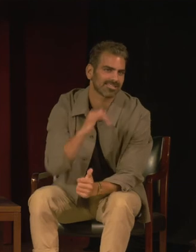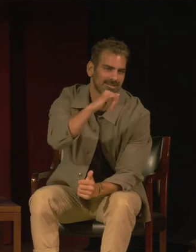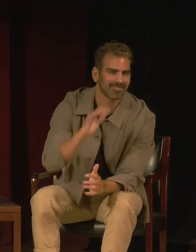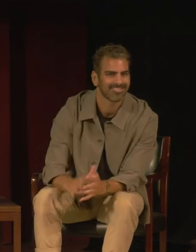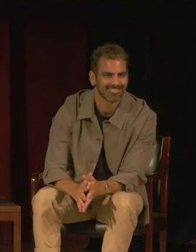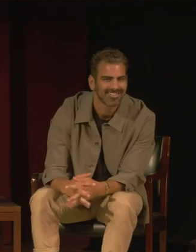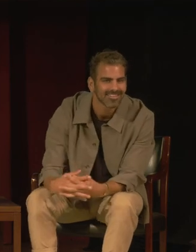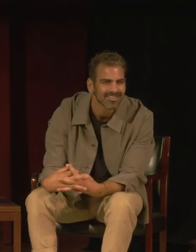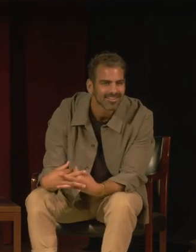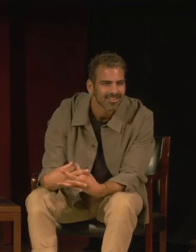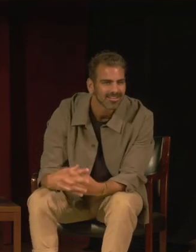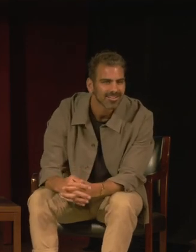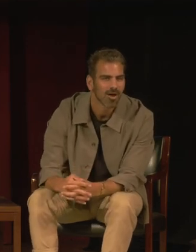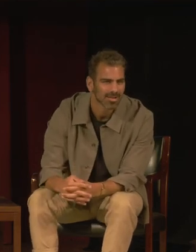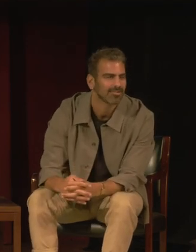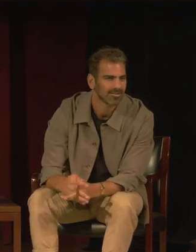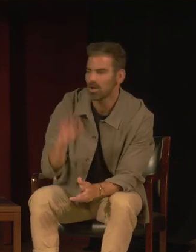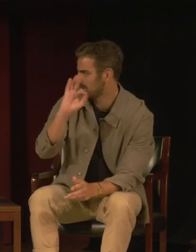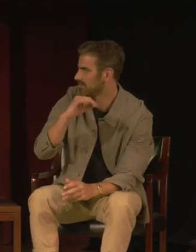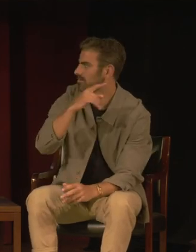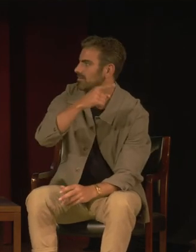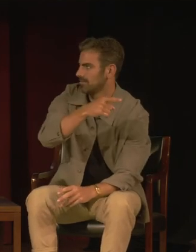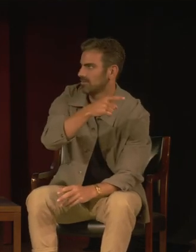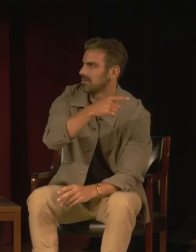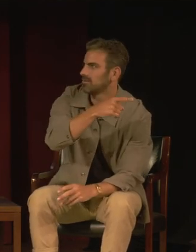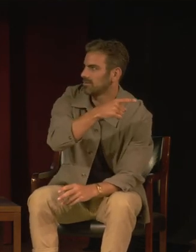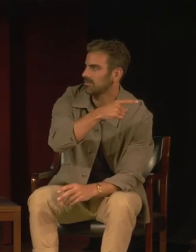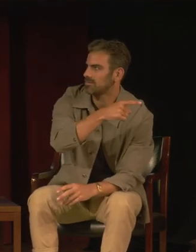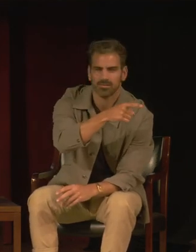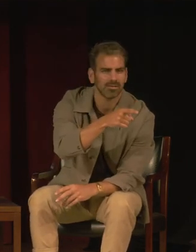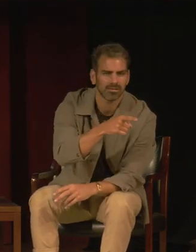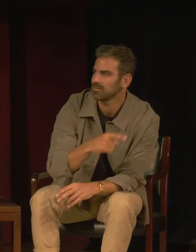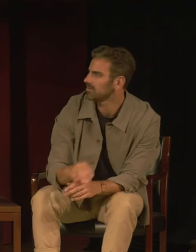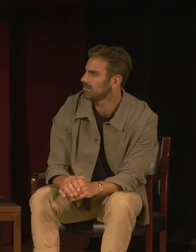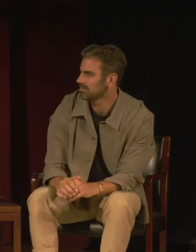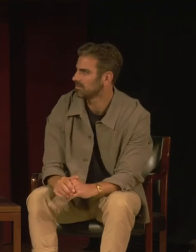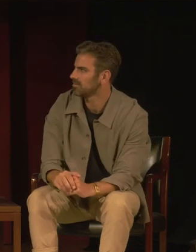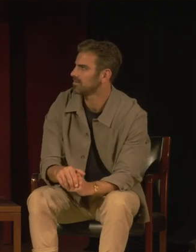little bit and do lip reading a lot. I have been waiting to meet you since ten years ago.